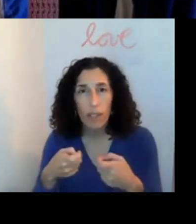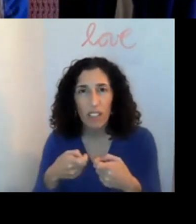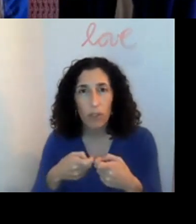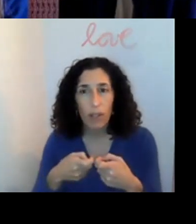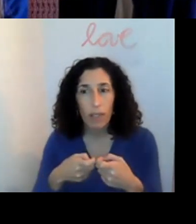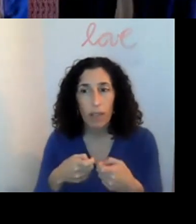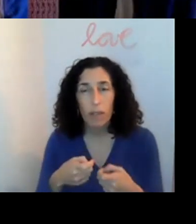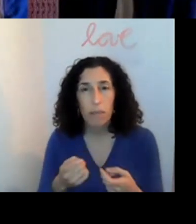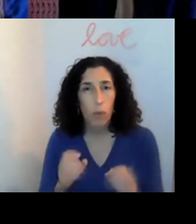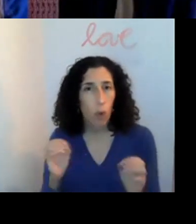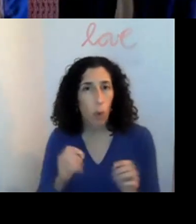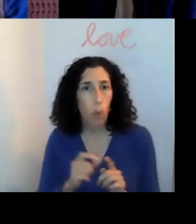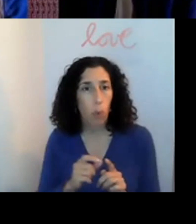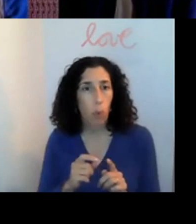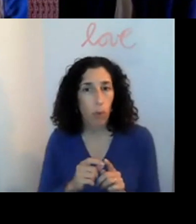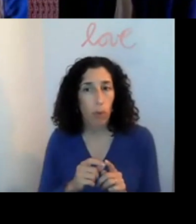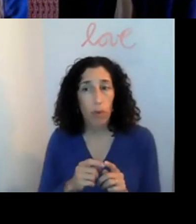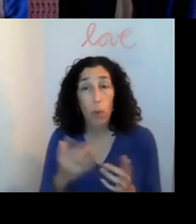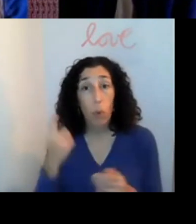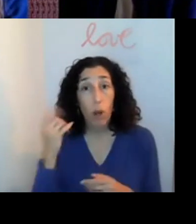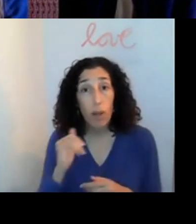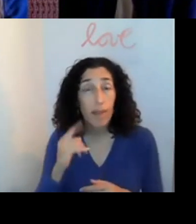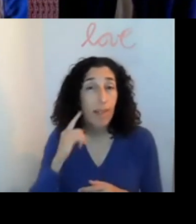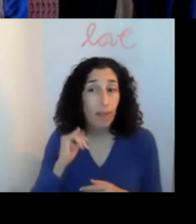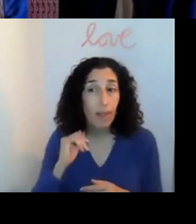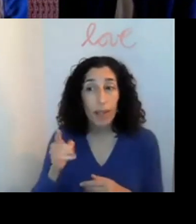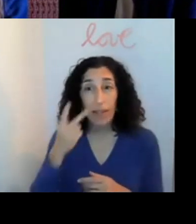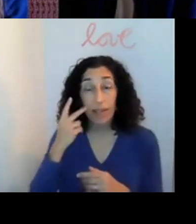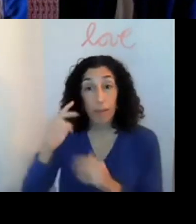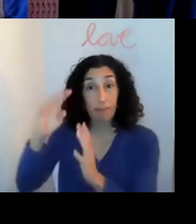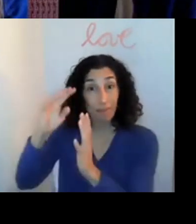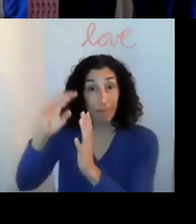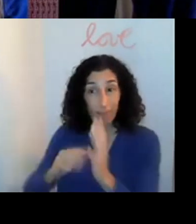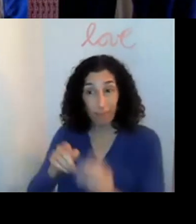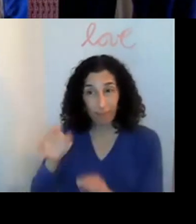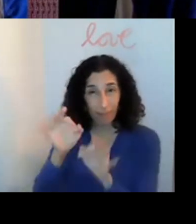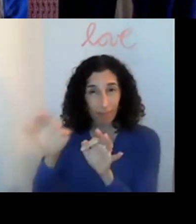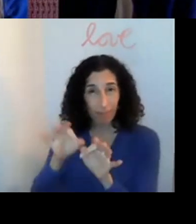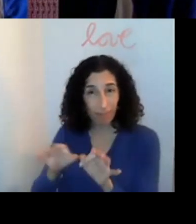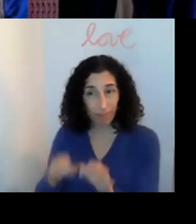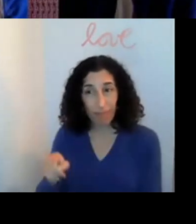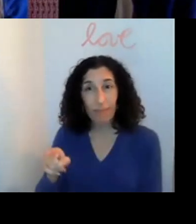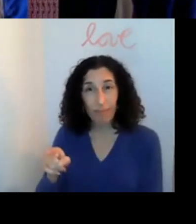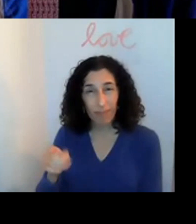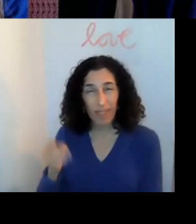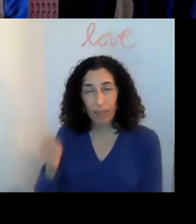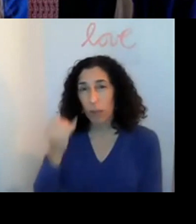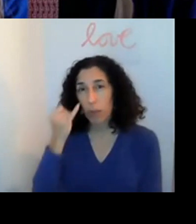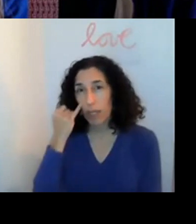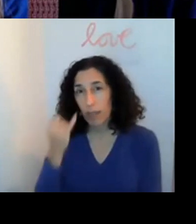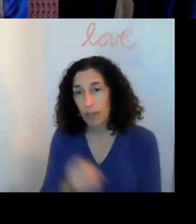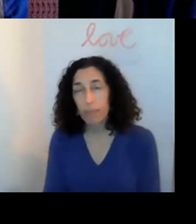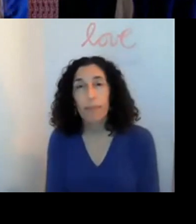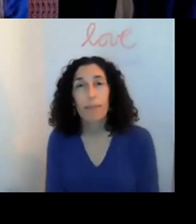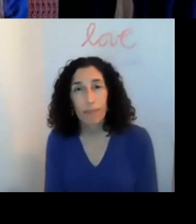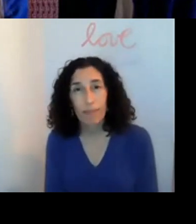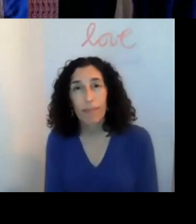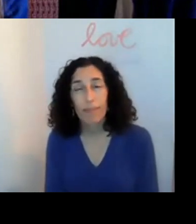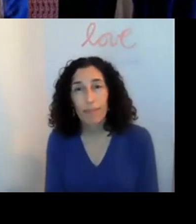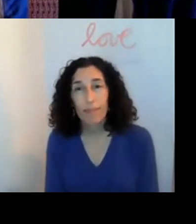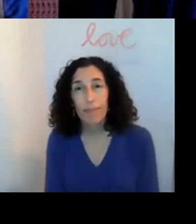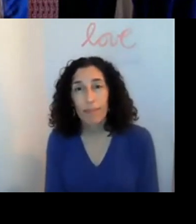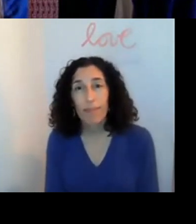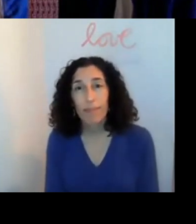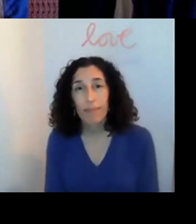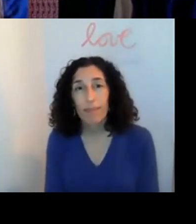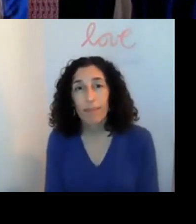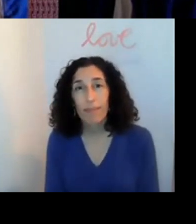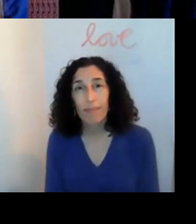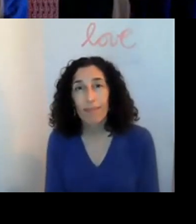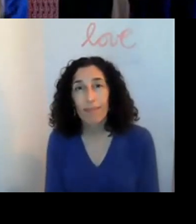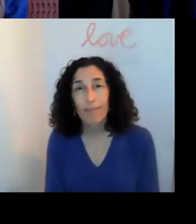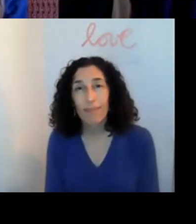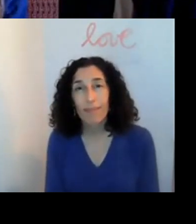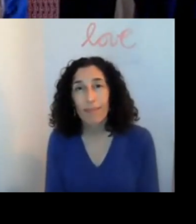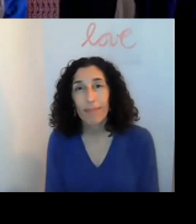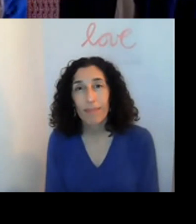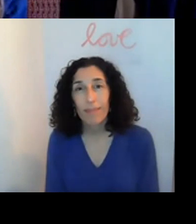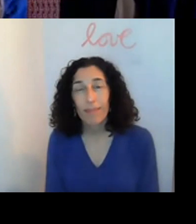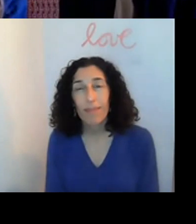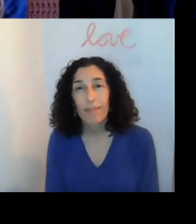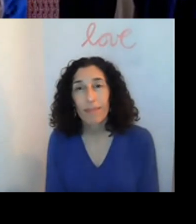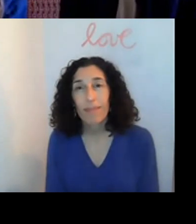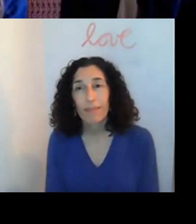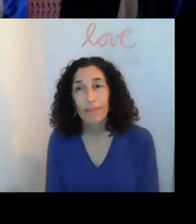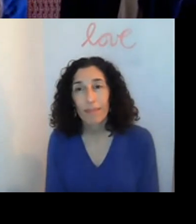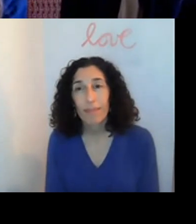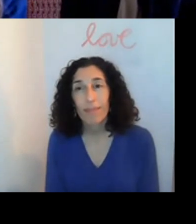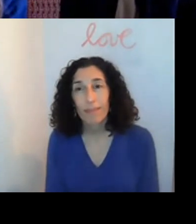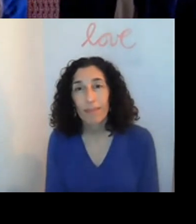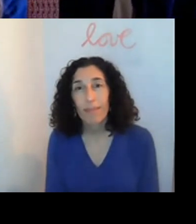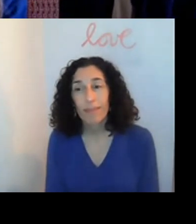a second, the voice comes back again with, “Yo.” And then joins a new loop of the